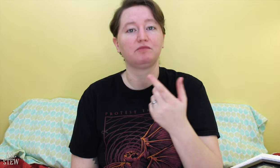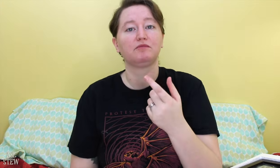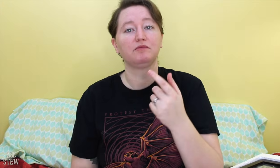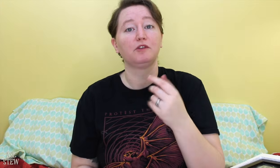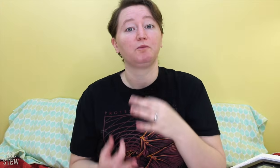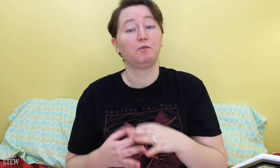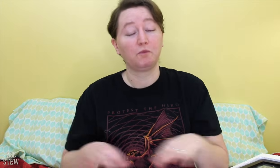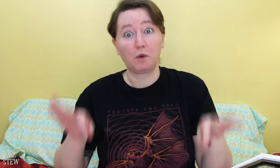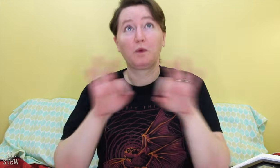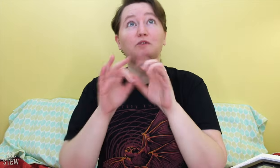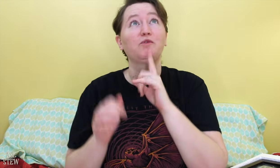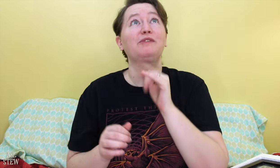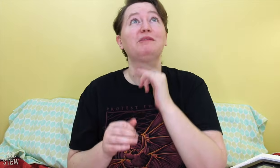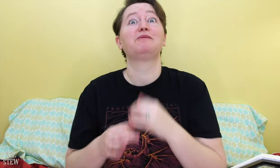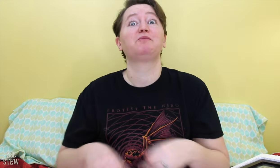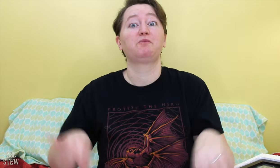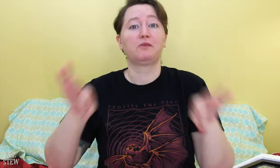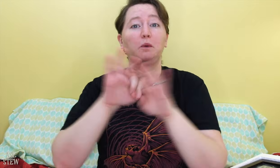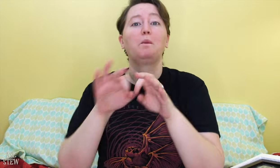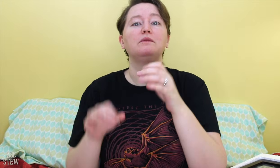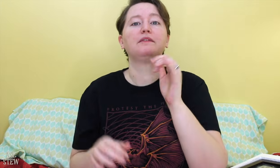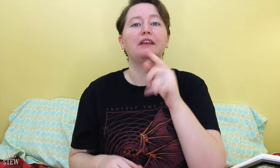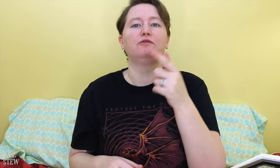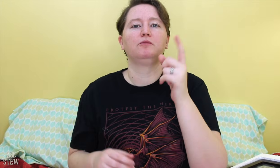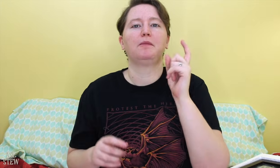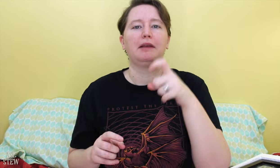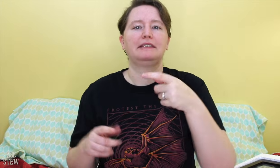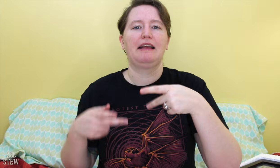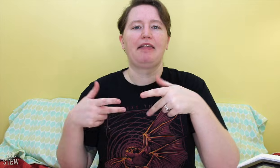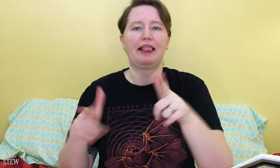The most important thing